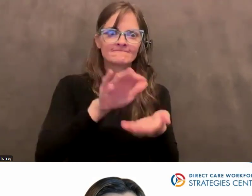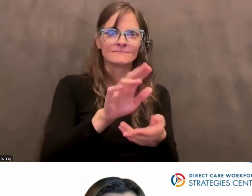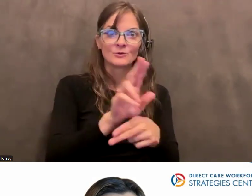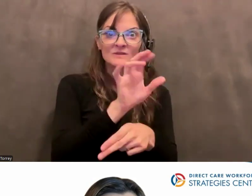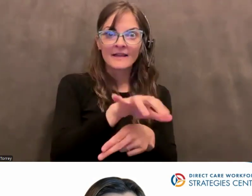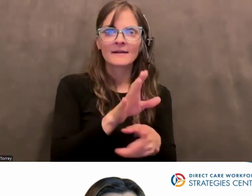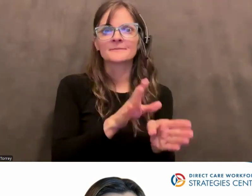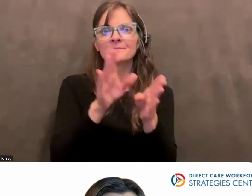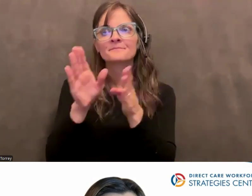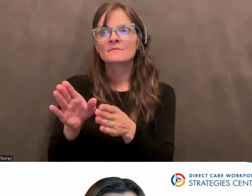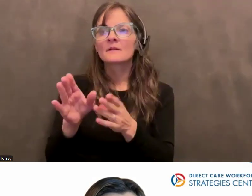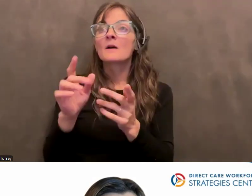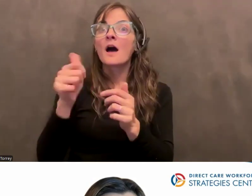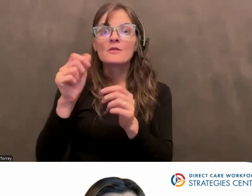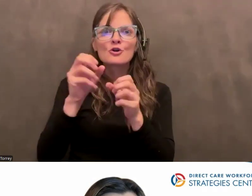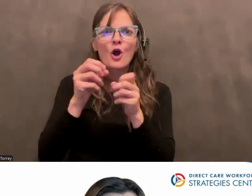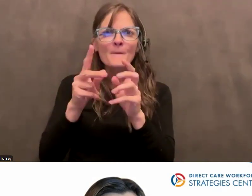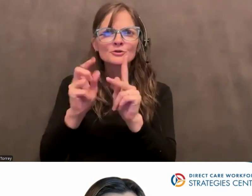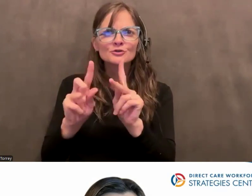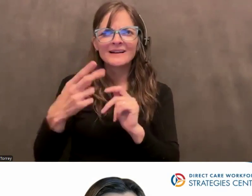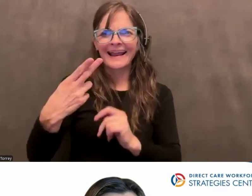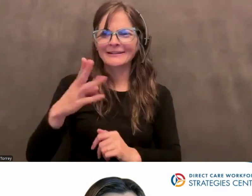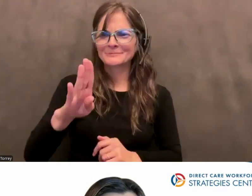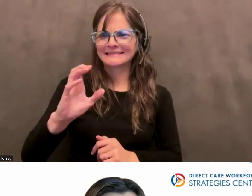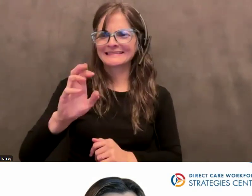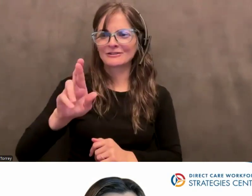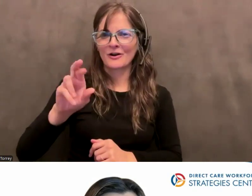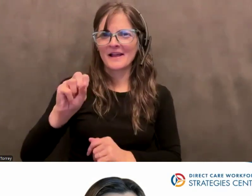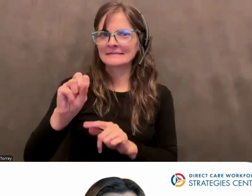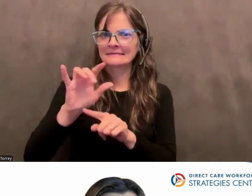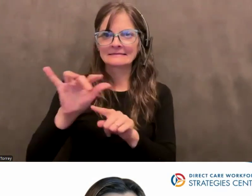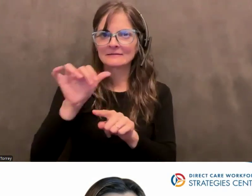we jumped on that and everybody, all of the other, you know,